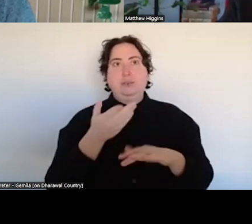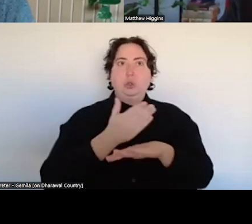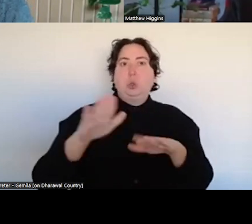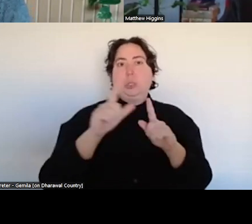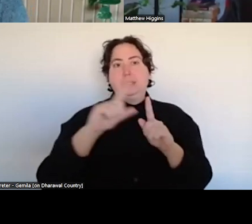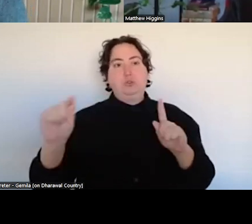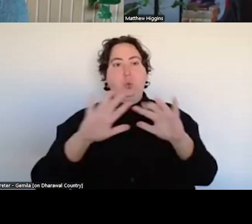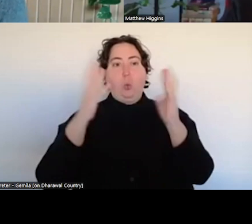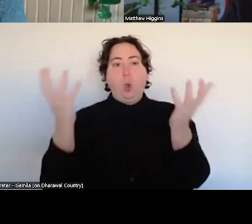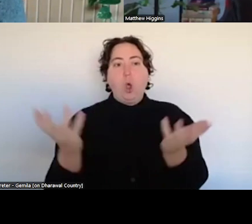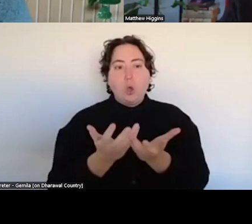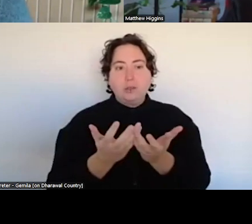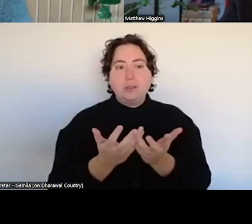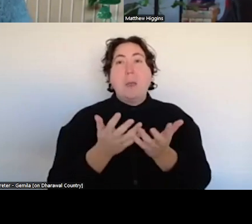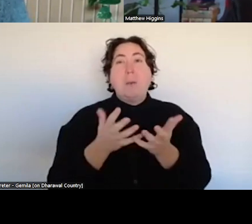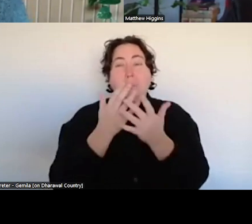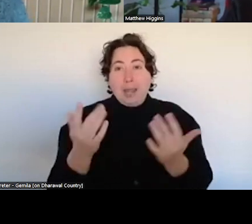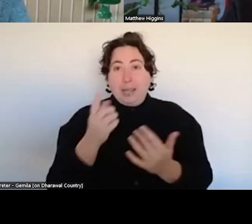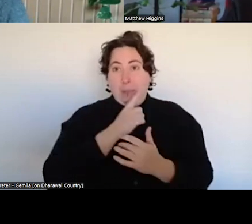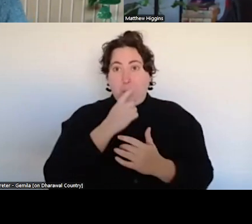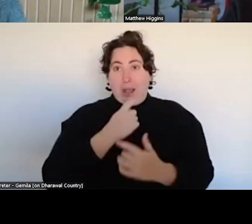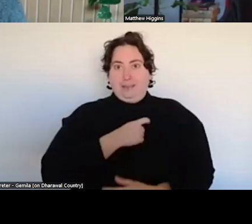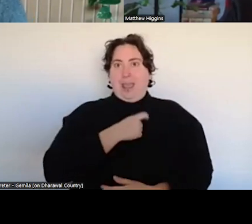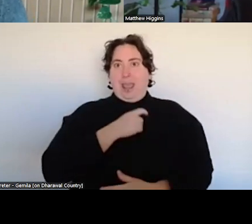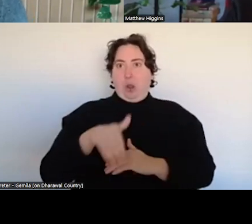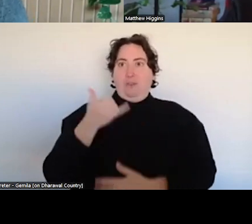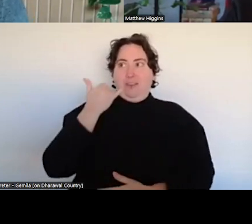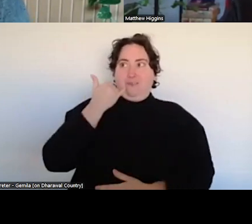have a lot of people that are scared to pick up the telephone and say, "Hello," and have